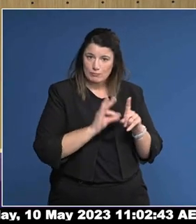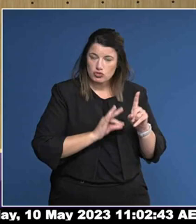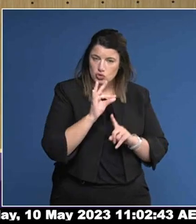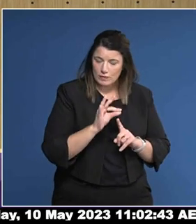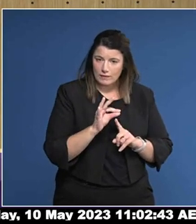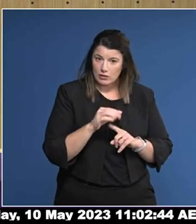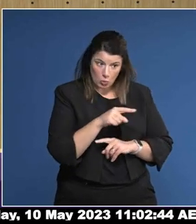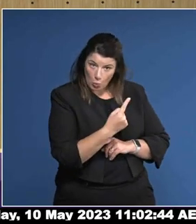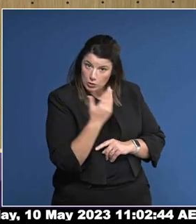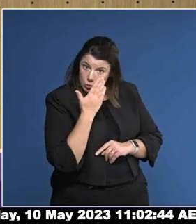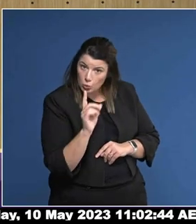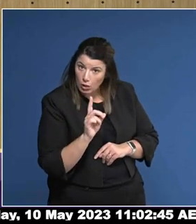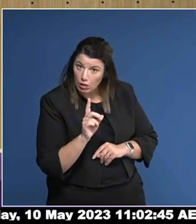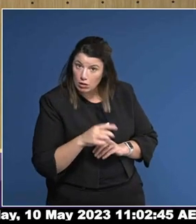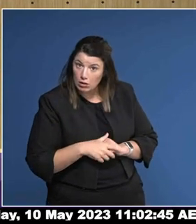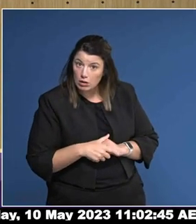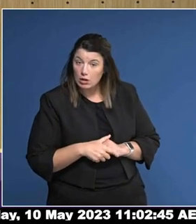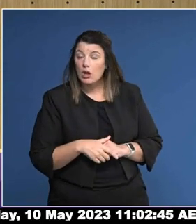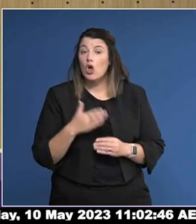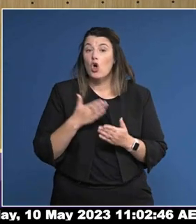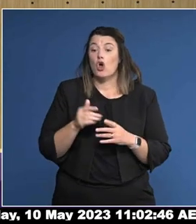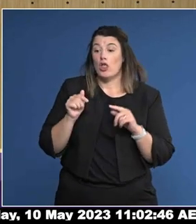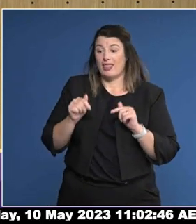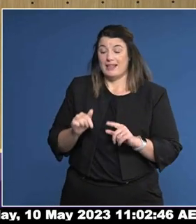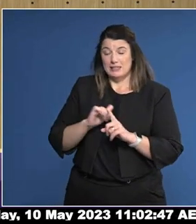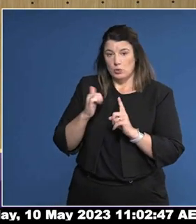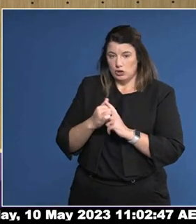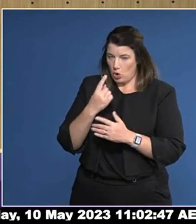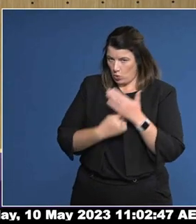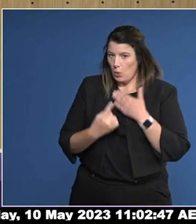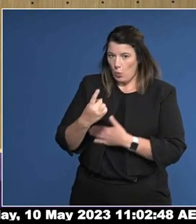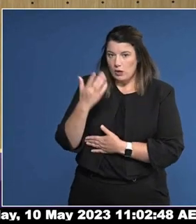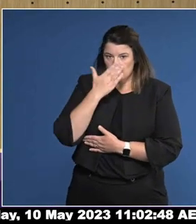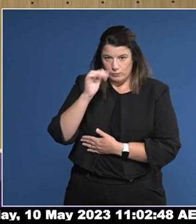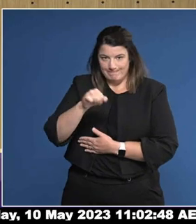On this occasion, to that one school and it was intensive ongoing